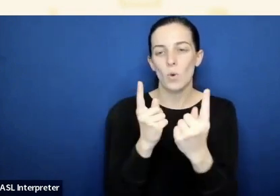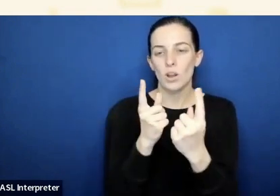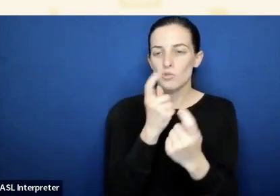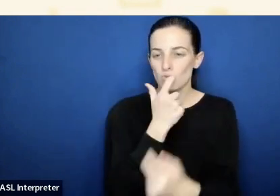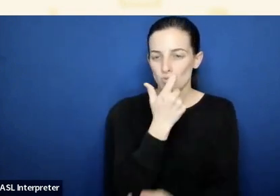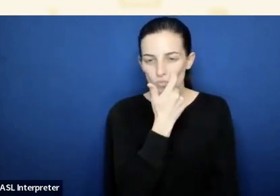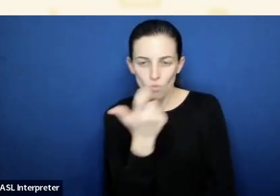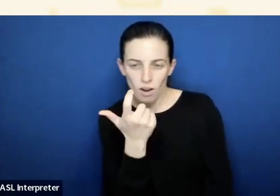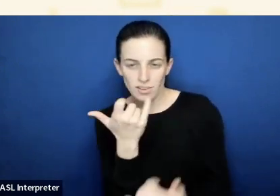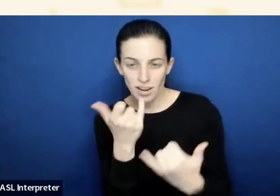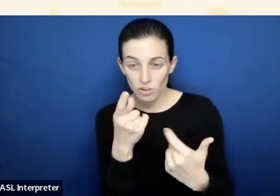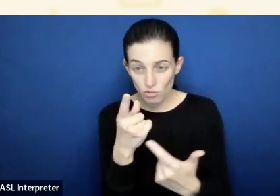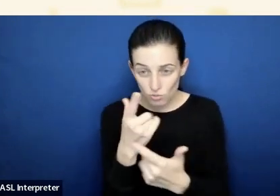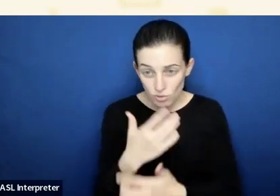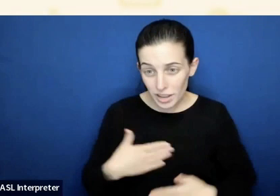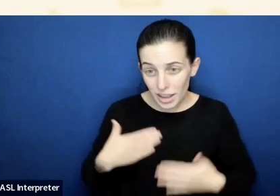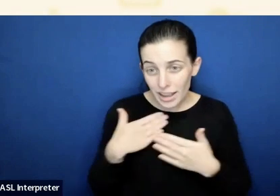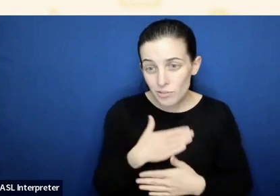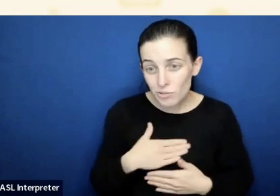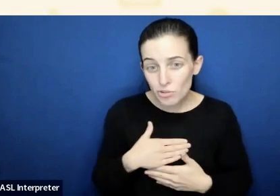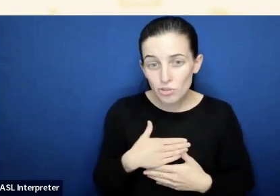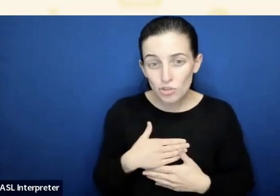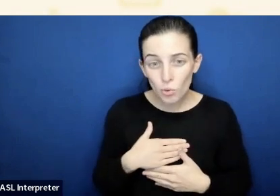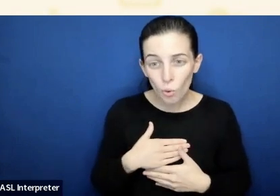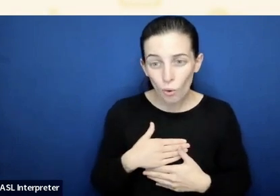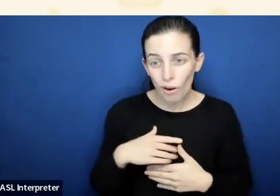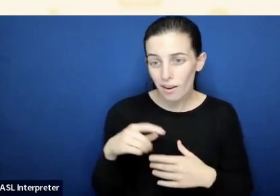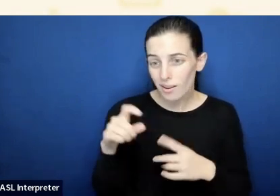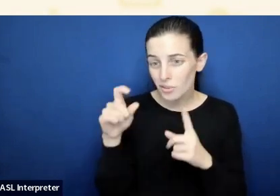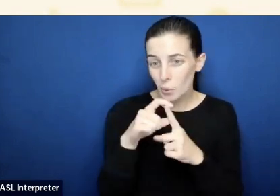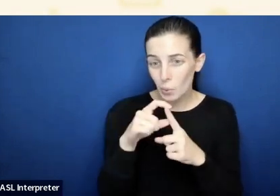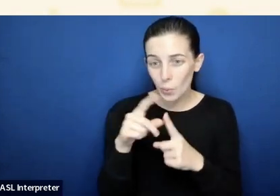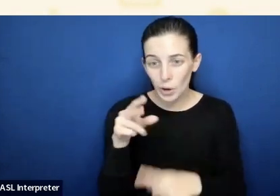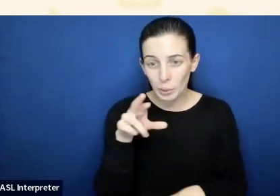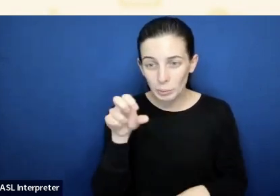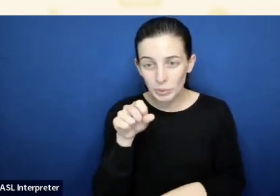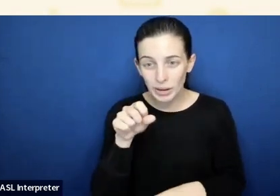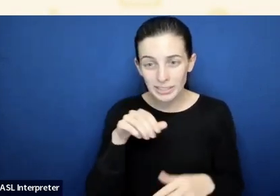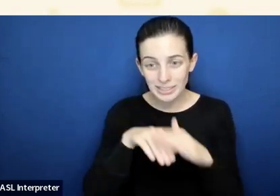did you enjoy the WordPress Accessibility Day so far?